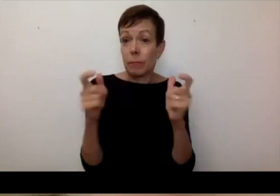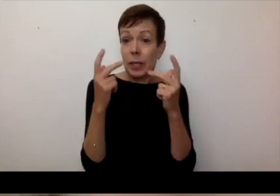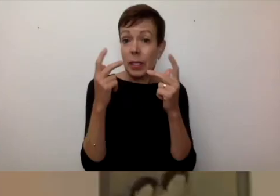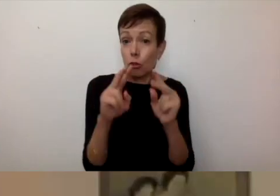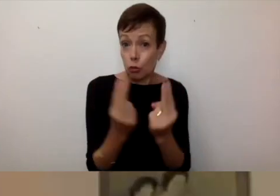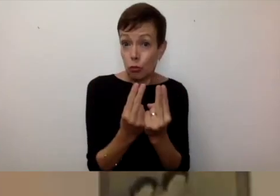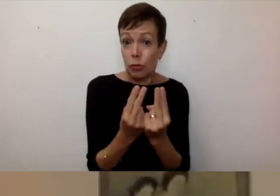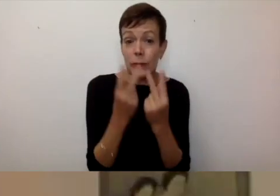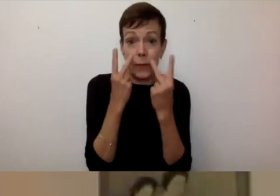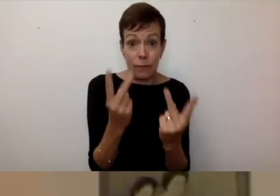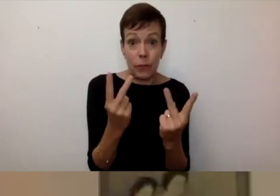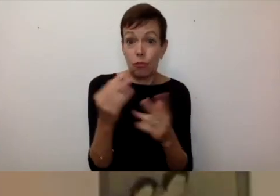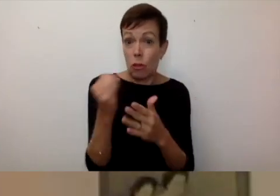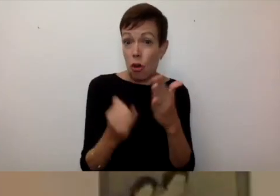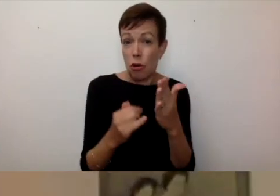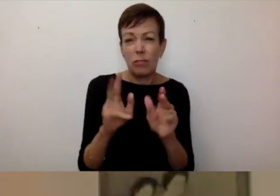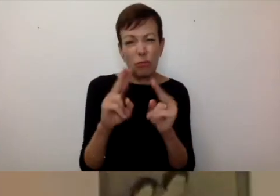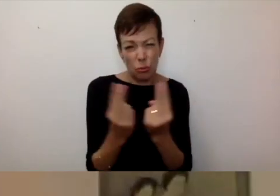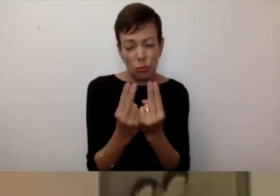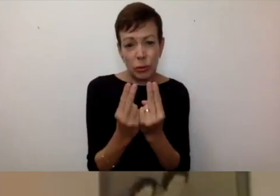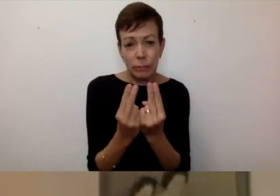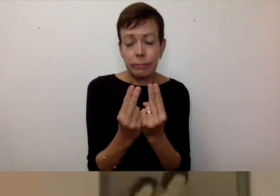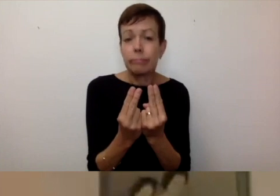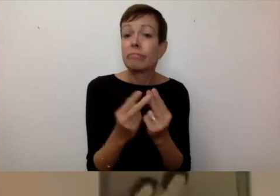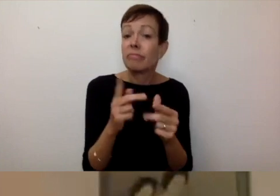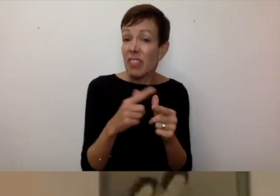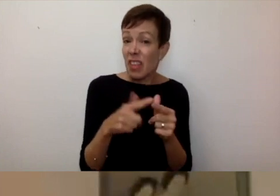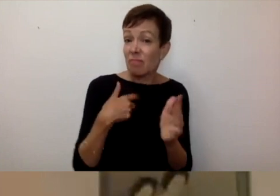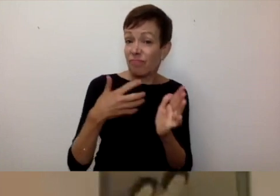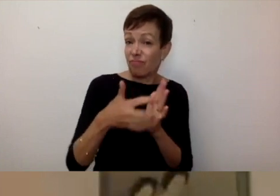and after discussions i drafted the letter and invited my colleague zainab